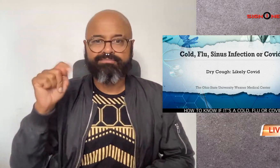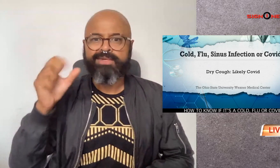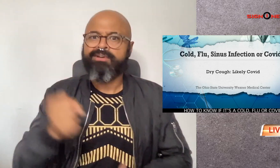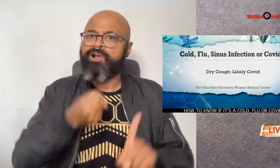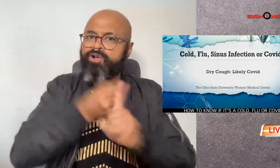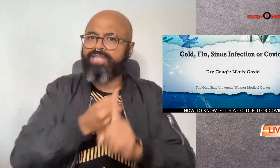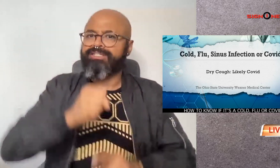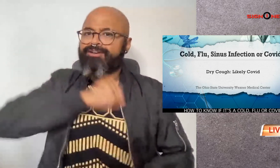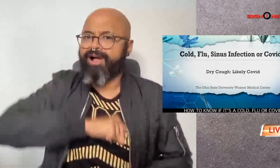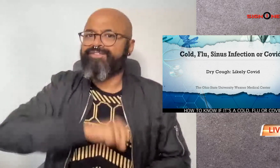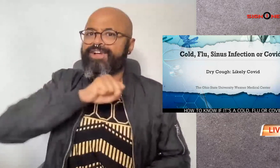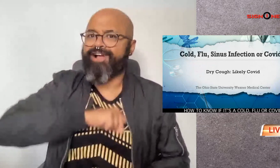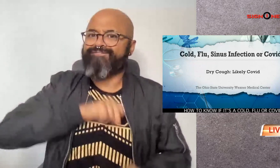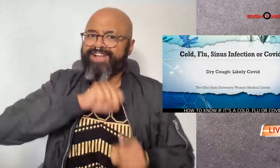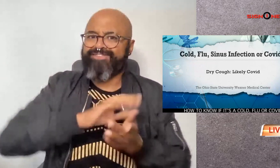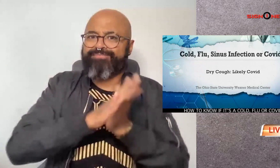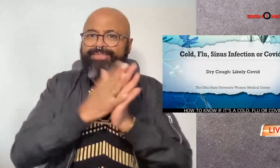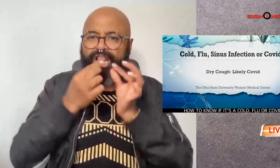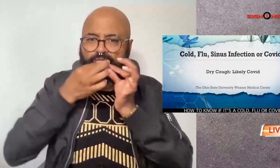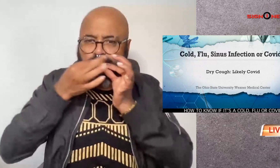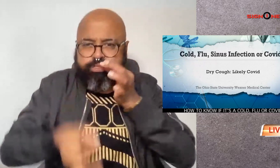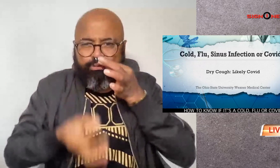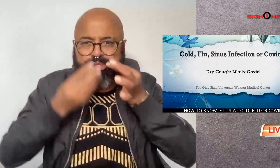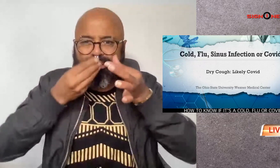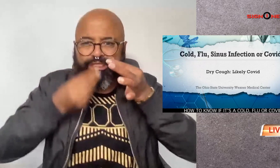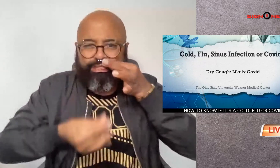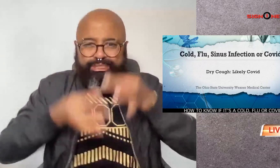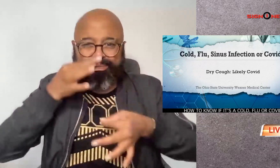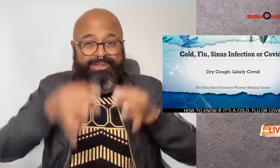and that causes coughs that tend to be more mucousy